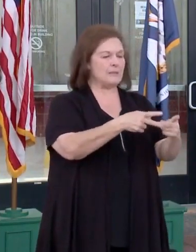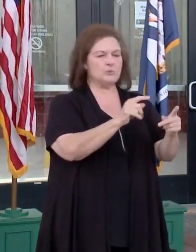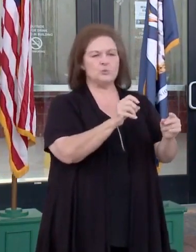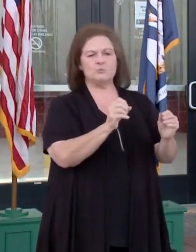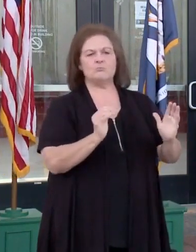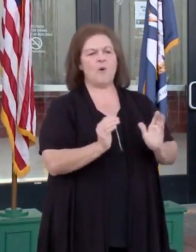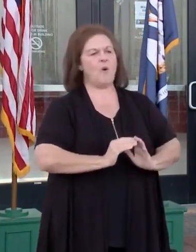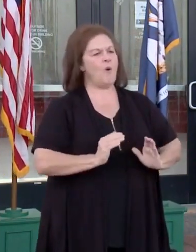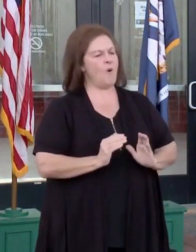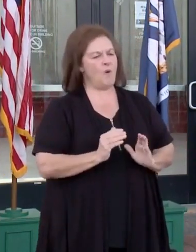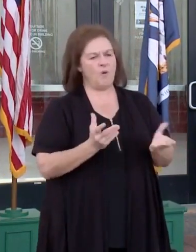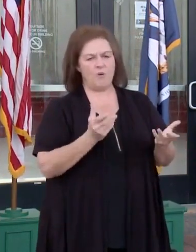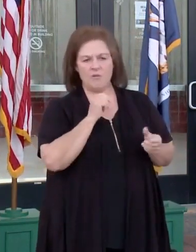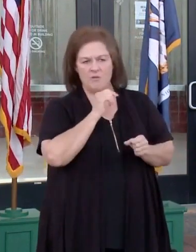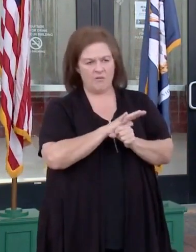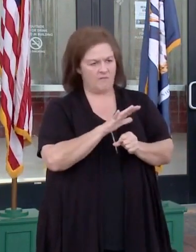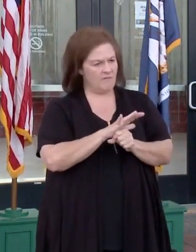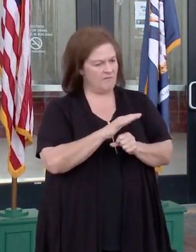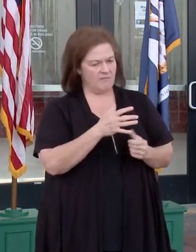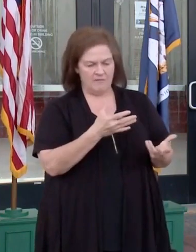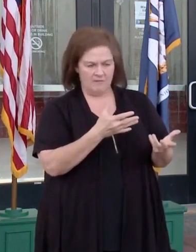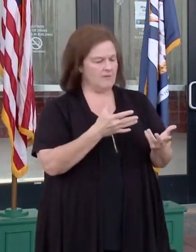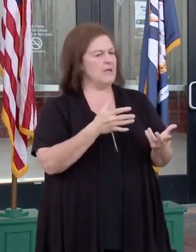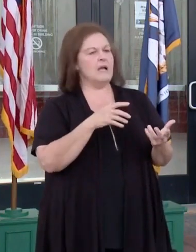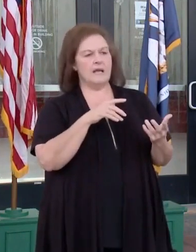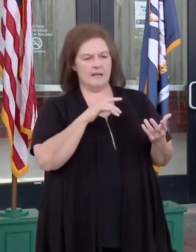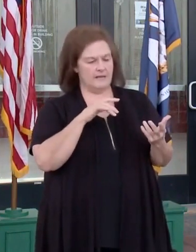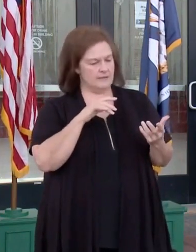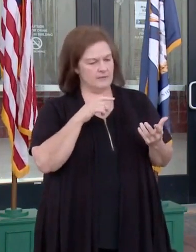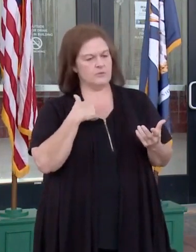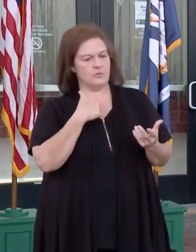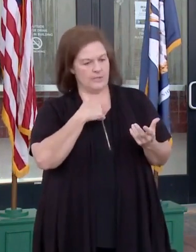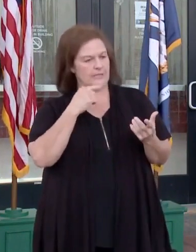amount of demand that the community has for testing right now? So we're moving